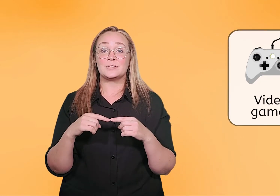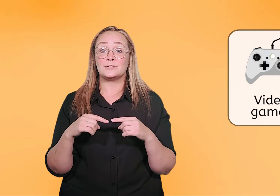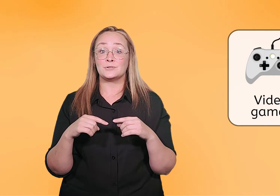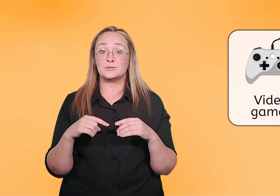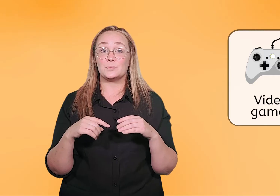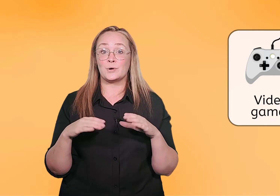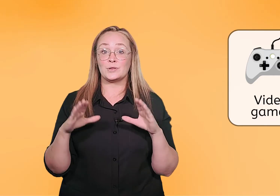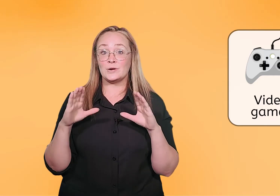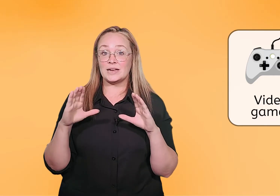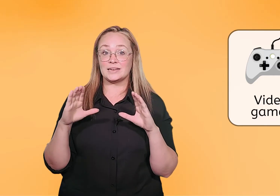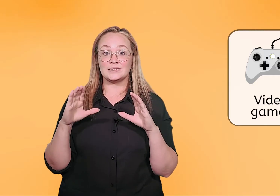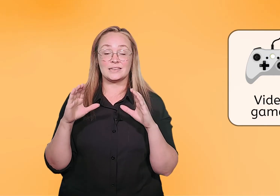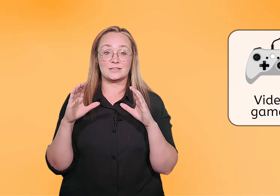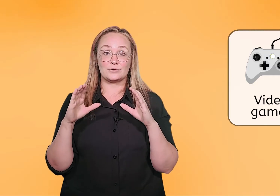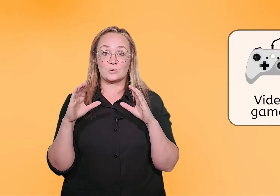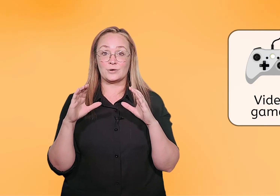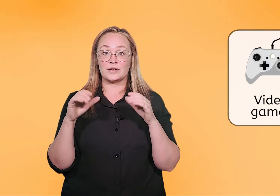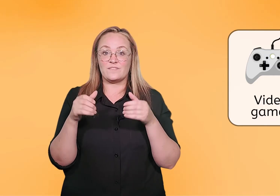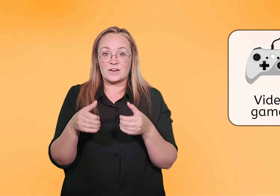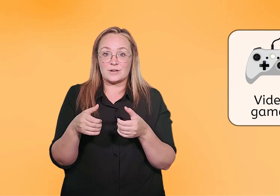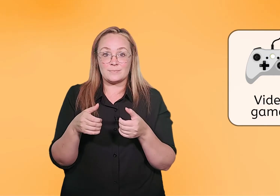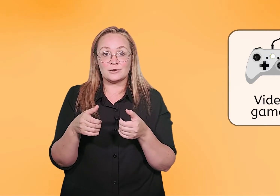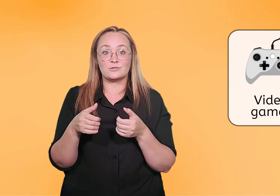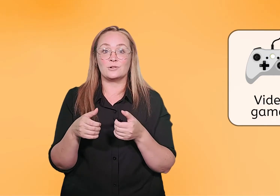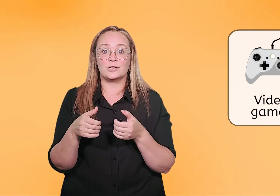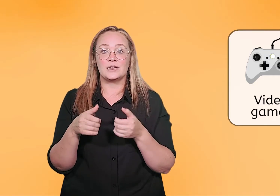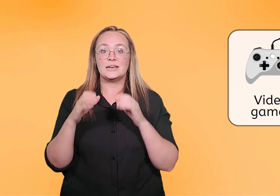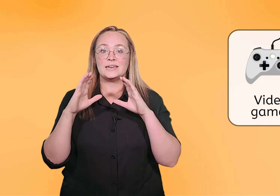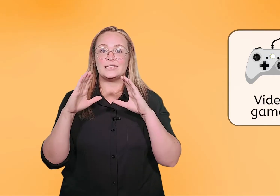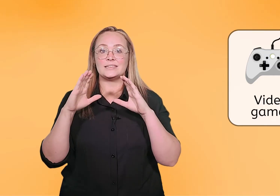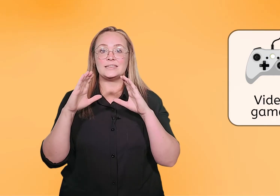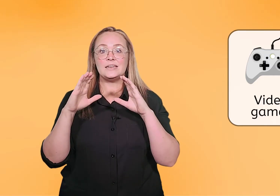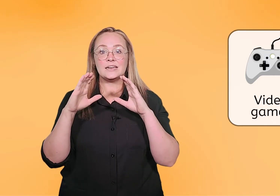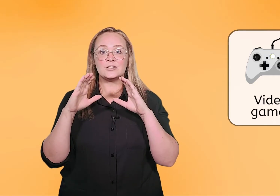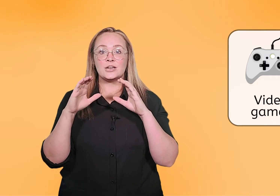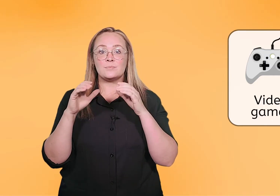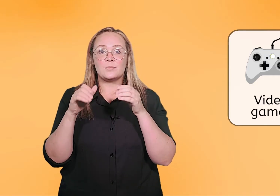you'll use both of your hands as though you're holding a video game controller in a C hand shape,